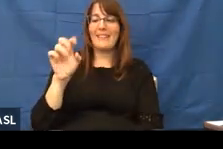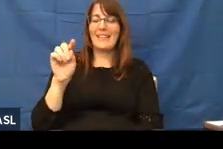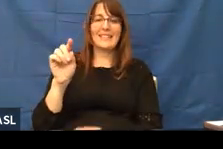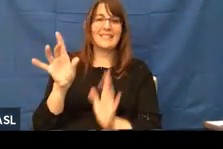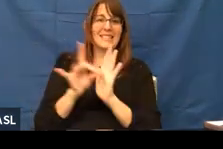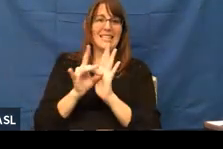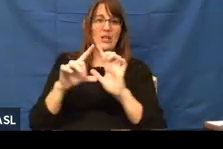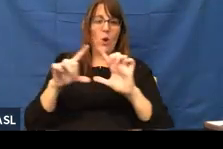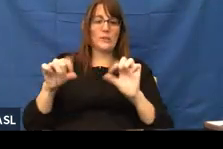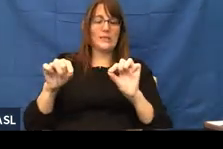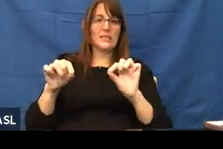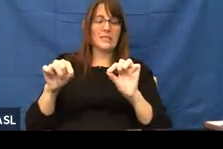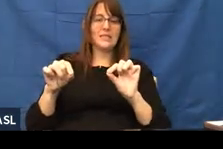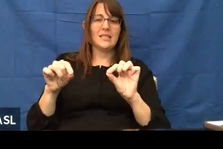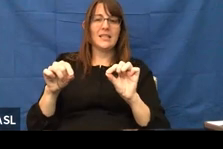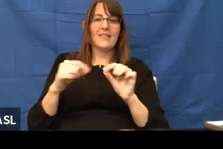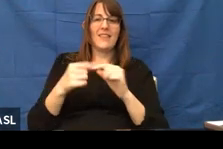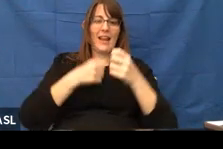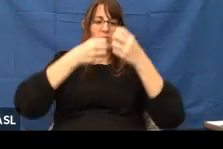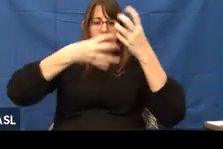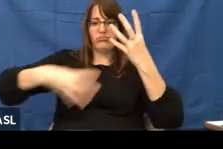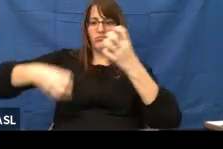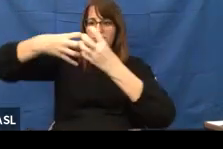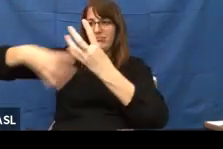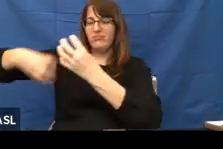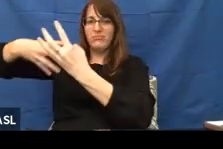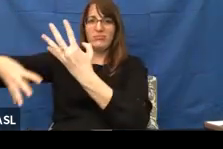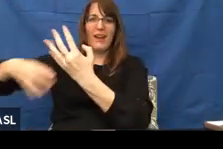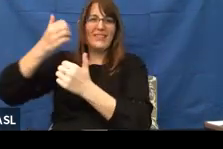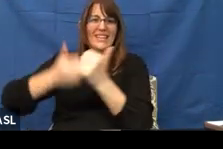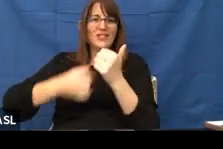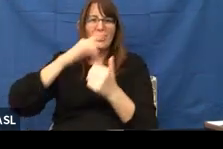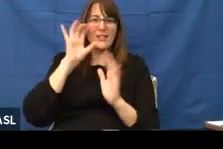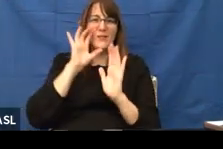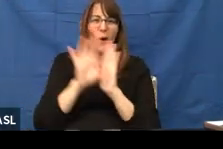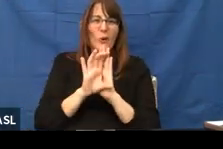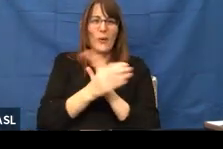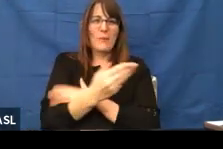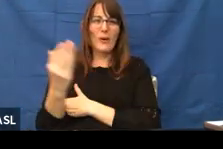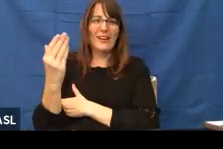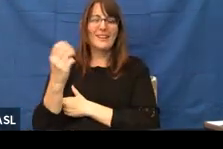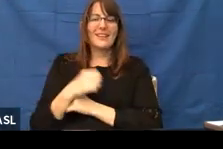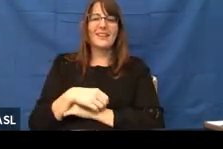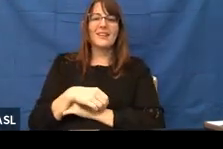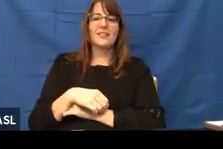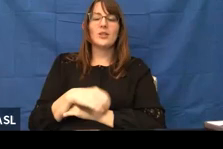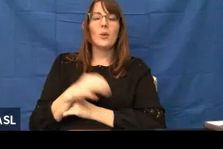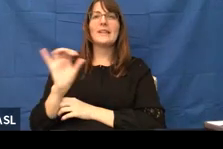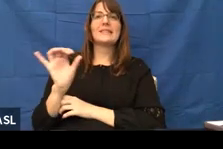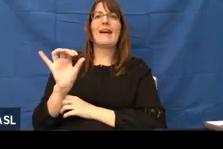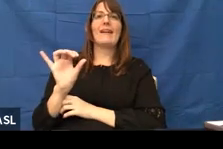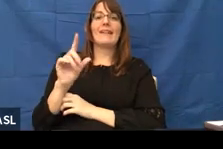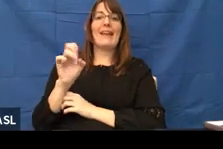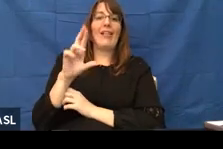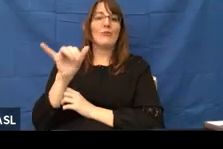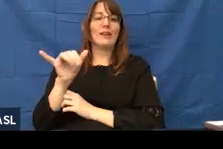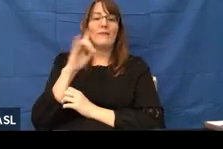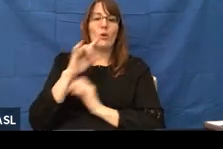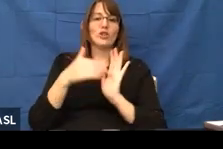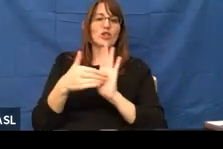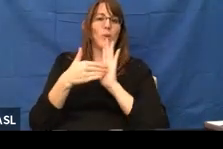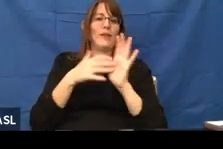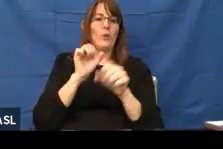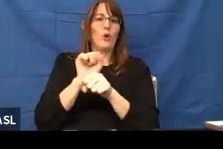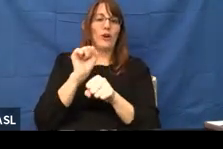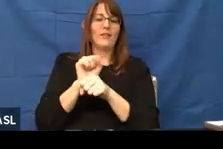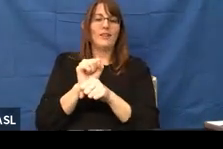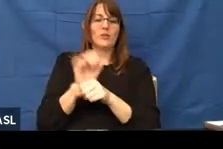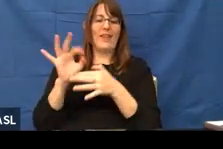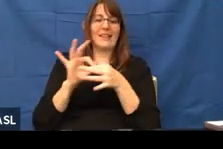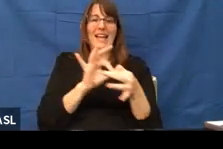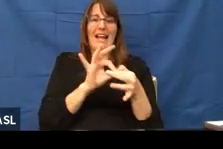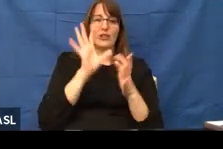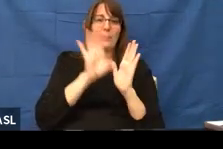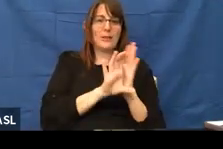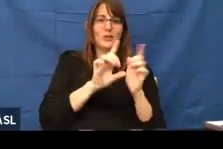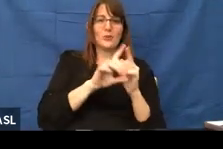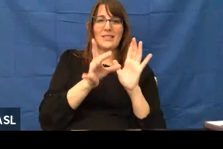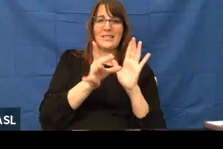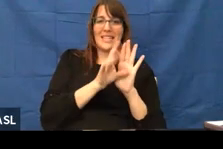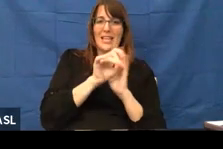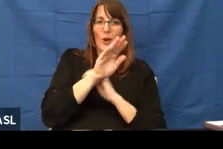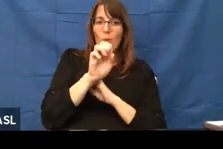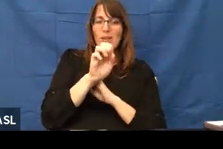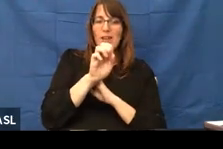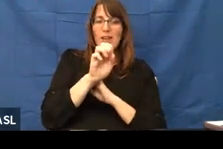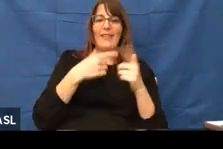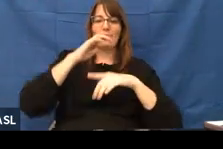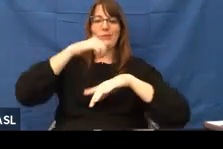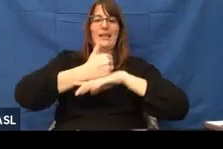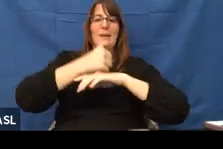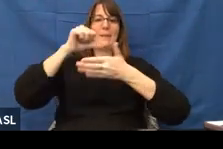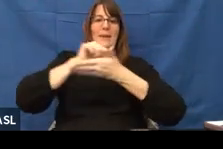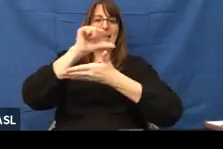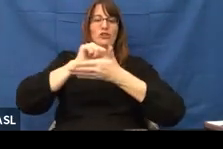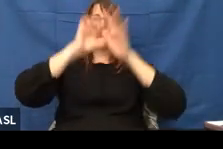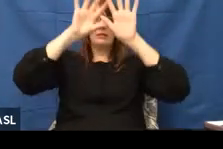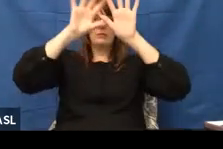Jewyl Alderson Clarke, SDCOE: Then they ended up with a full gallery of the students photos and so you can almost treat it like a gallery of student work if you have them. Attach it to those sticky notes and then depending on how you organize the page, they can interact with it differently. So